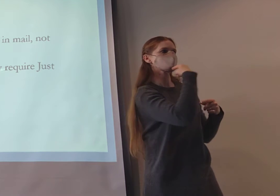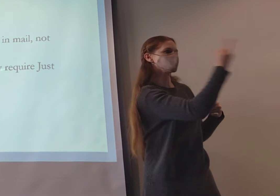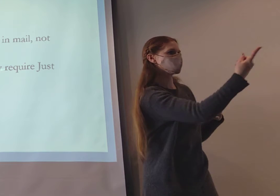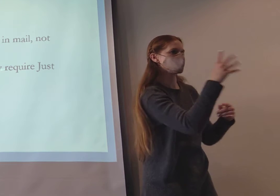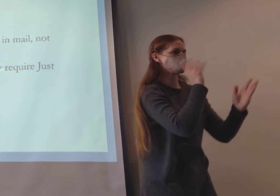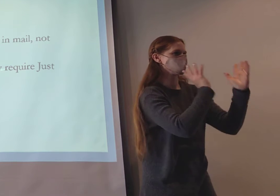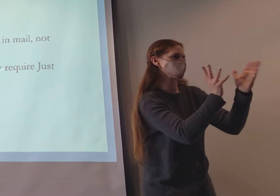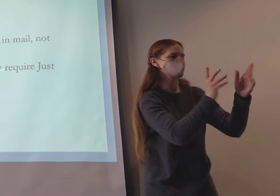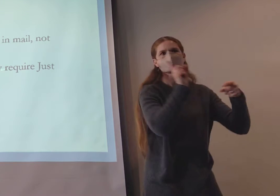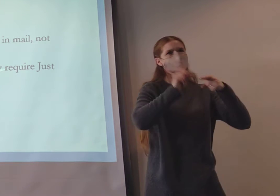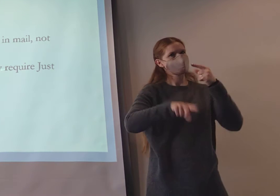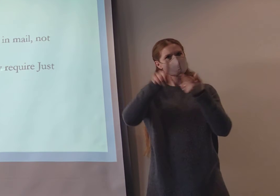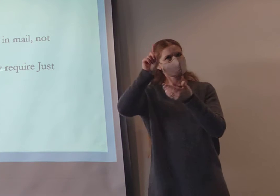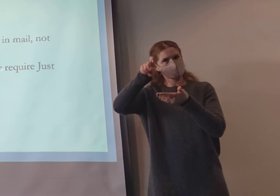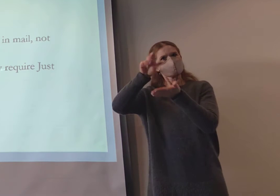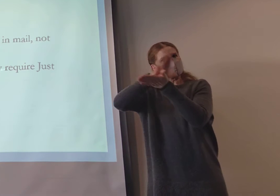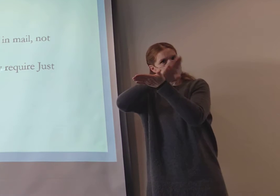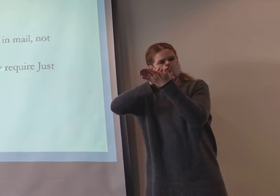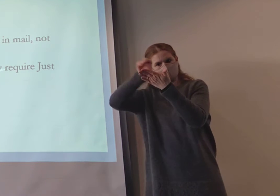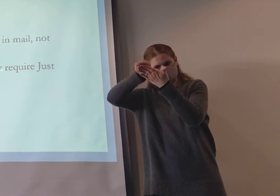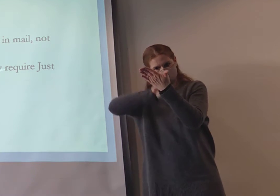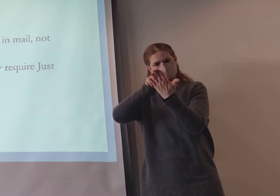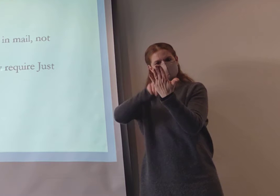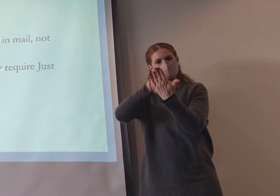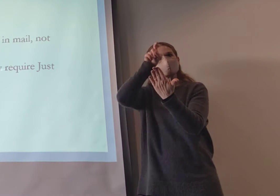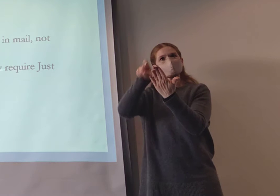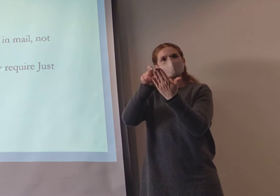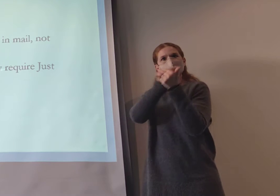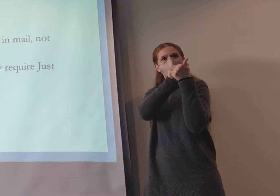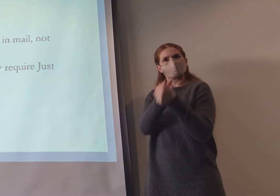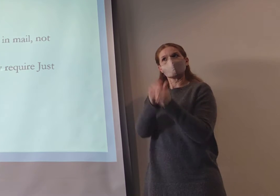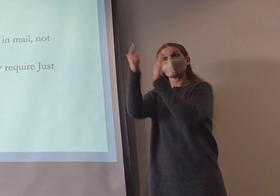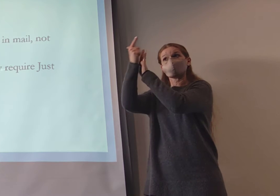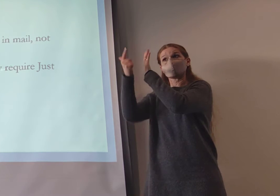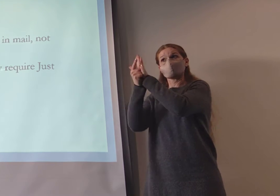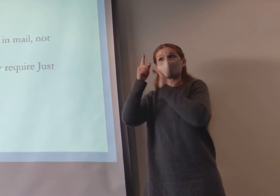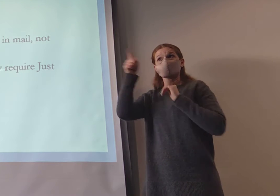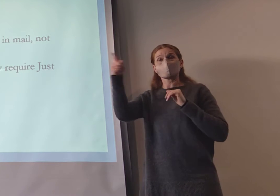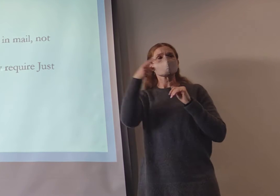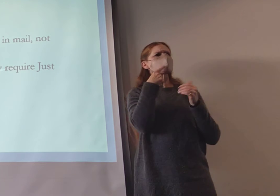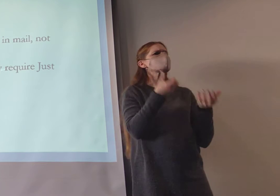And it has to state the period of time that the landlord is giving the tenant to leave.